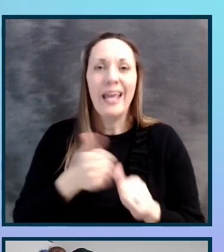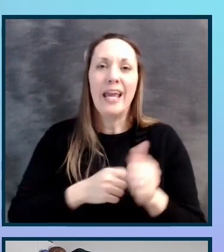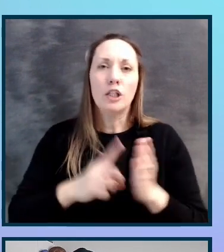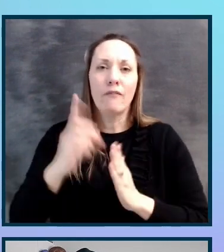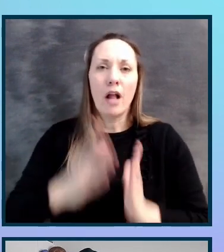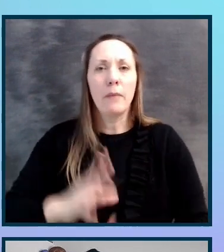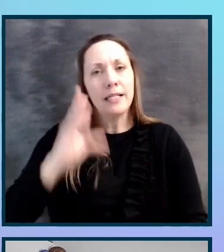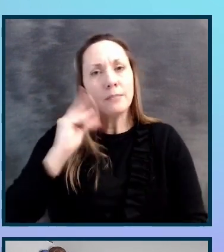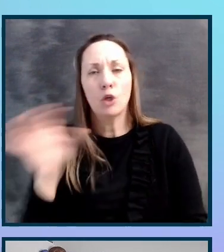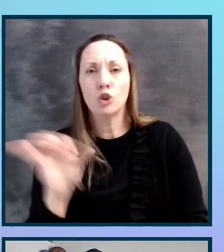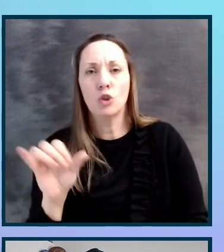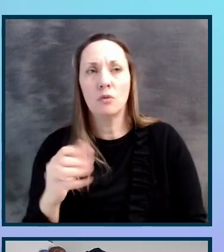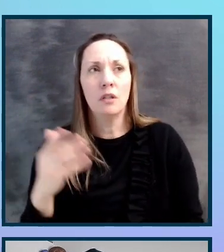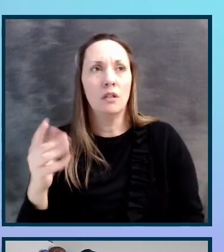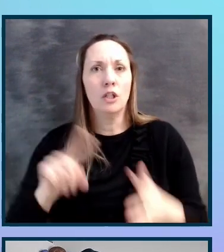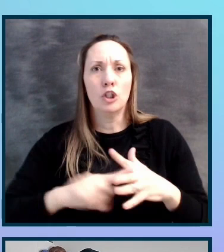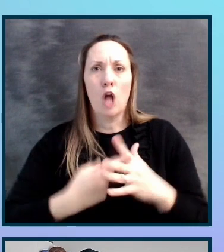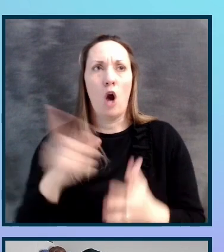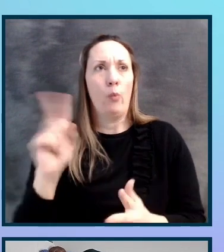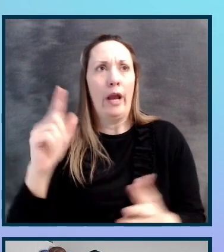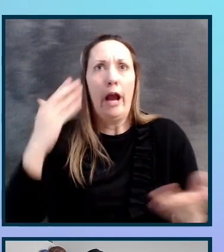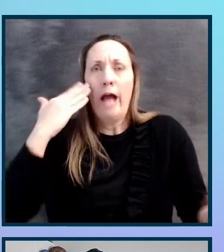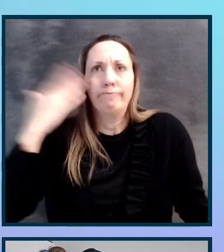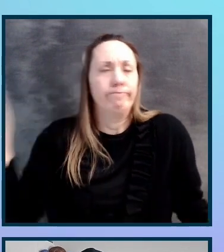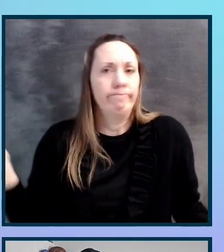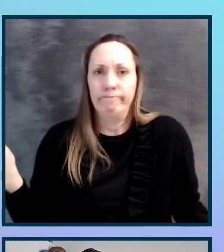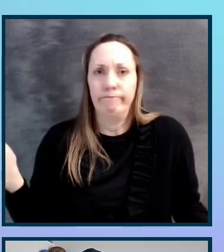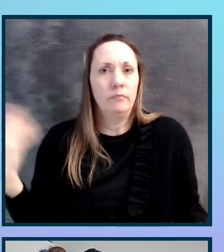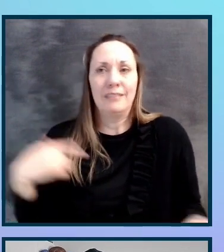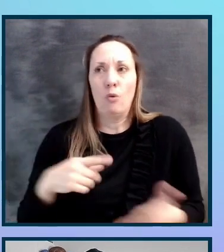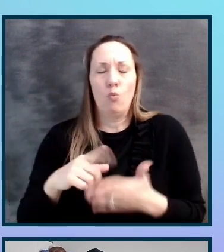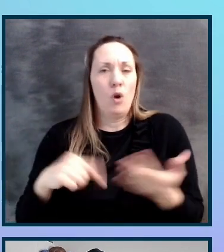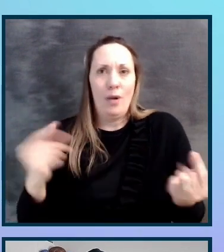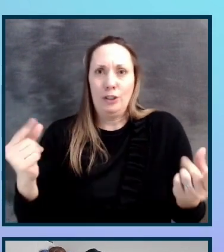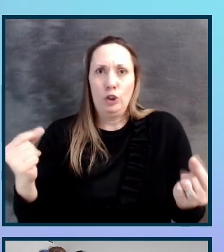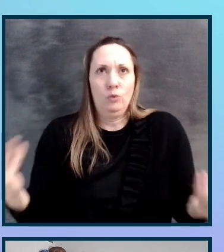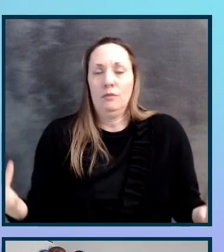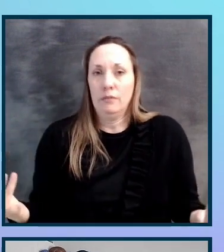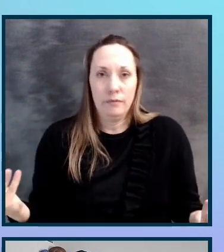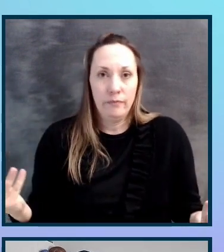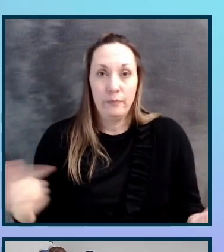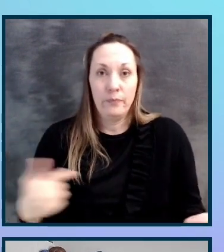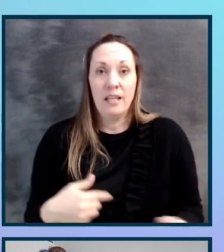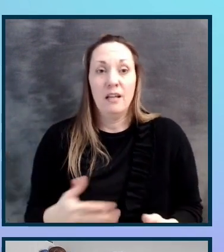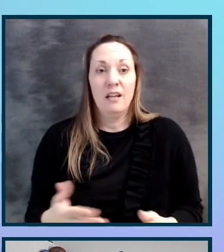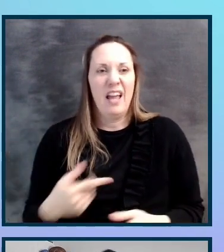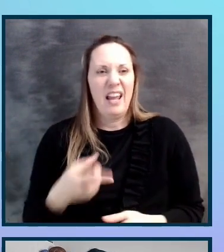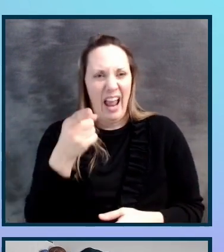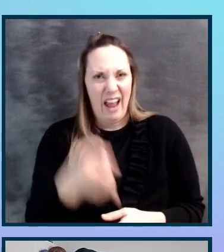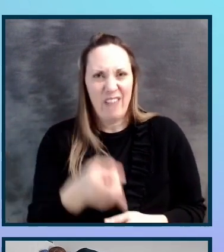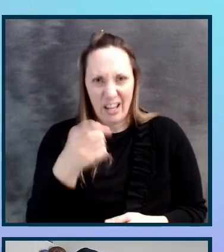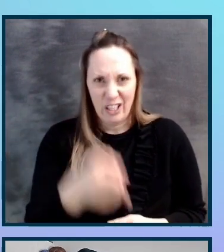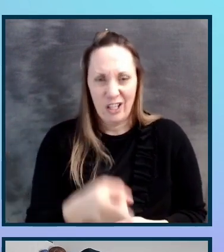I have no idea where to start. What am I doing? Ah, what do I even do, right? And I have on here, one of my favorite memes.